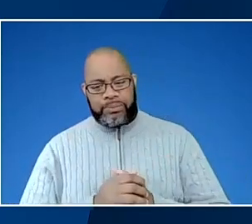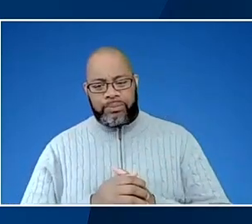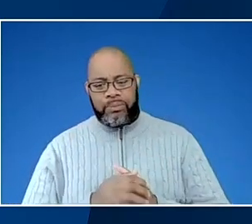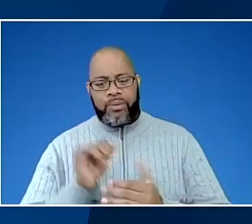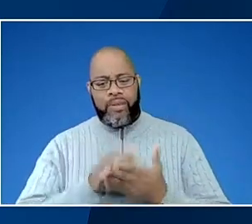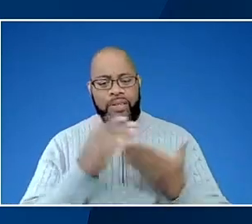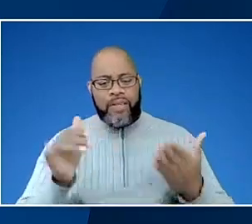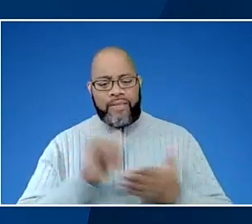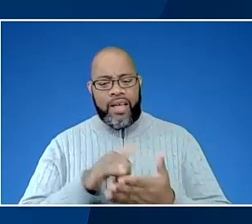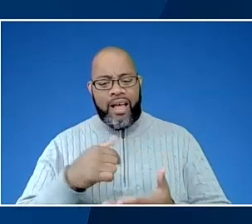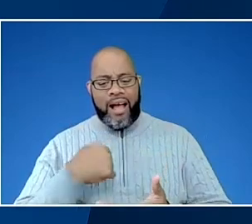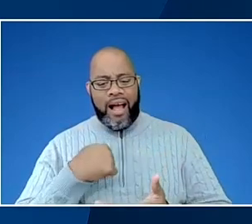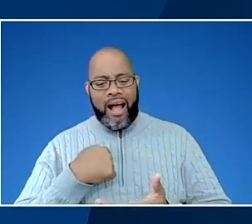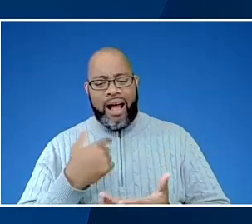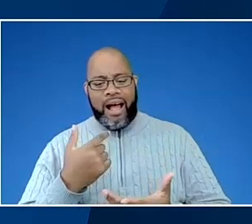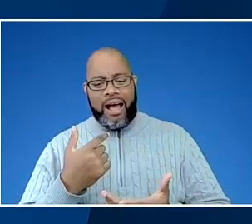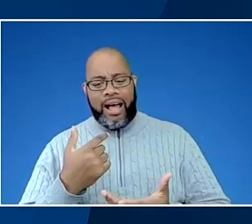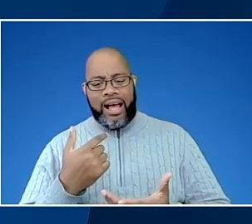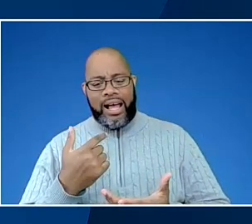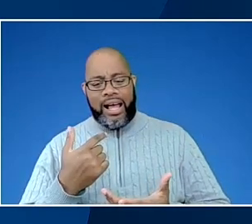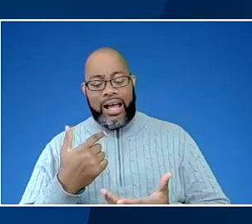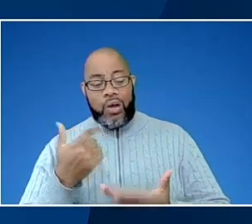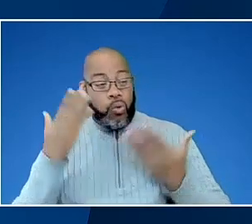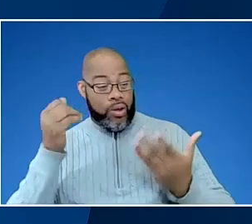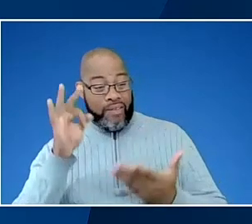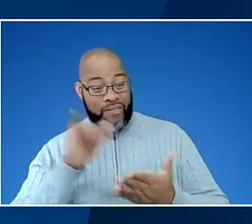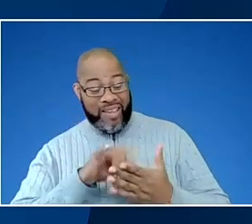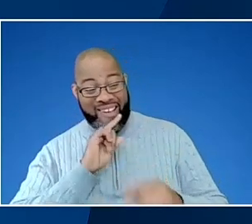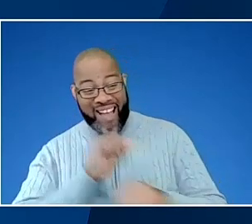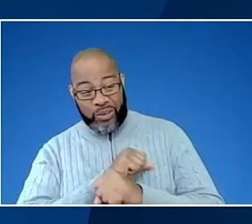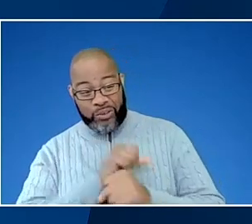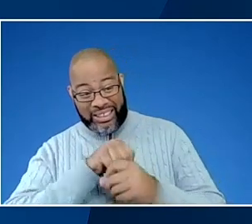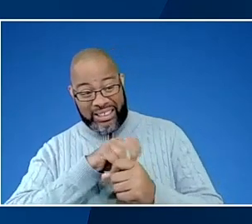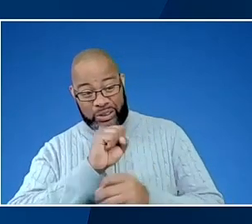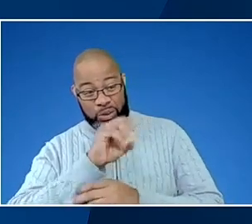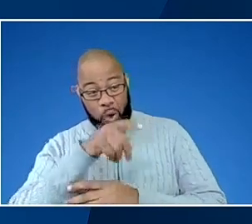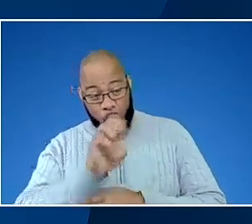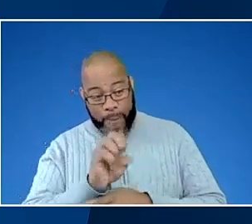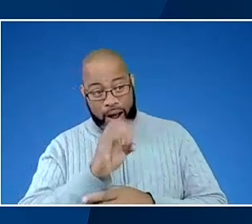think whether- I don't know whether they're, you know, actually in the scope of what we should be doing, but if they